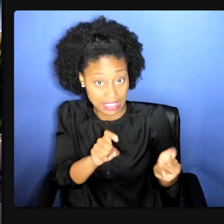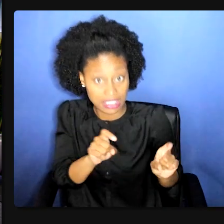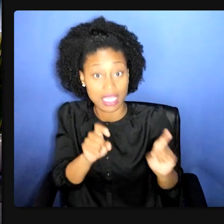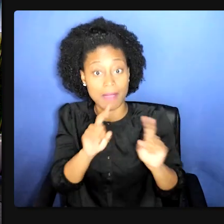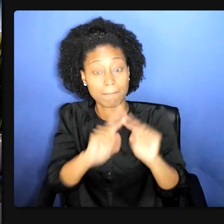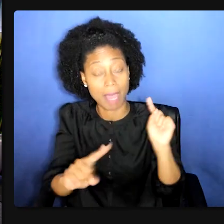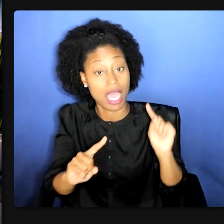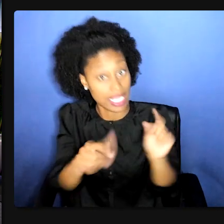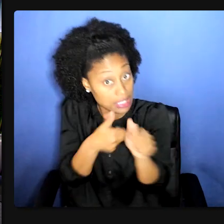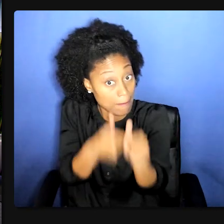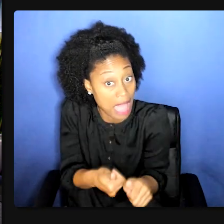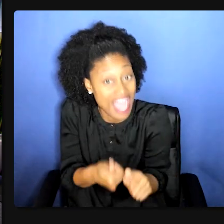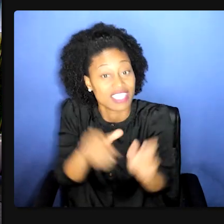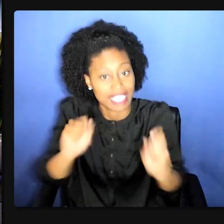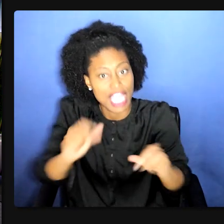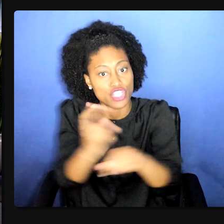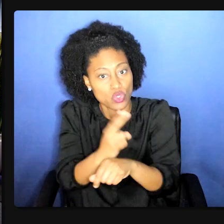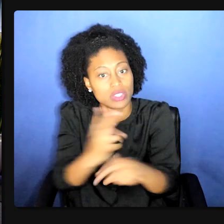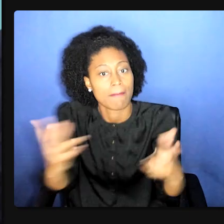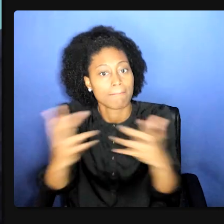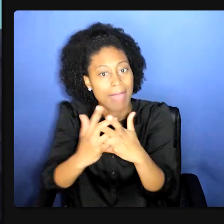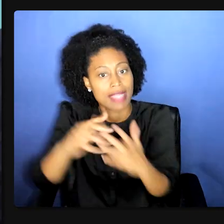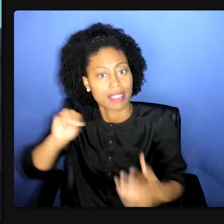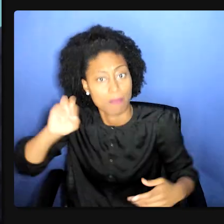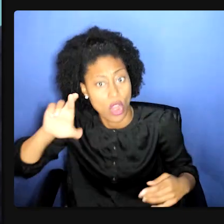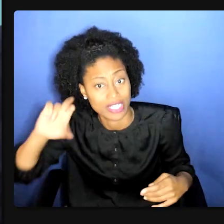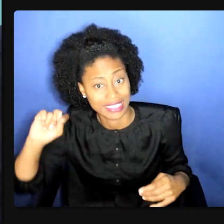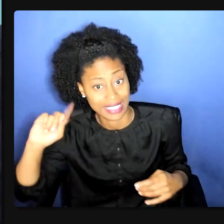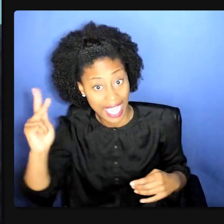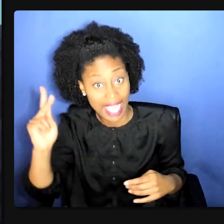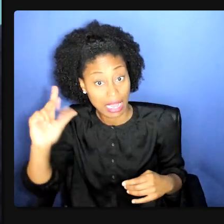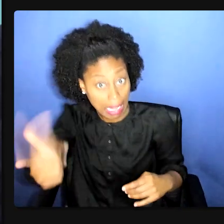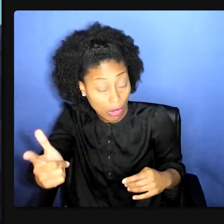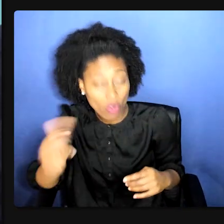the toolkit down the line exactly yeah one of our big goals with this is yeah sort of